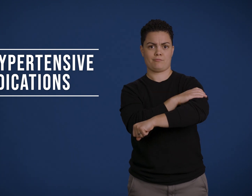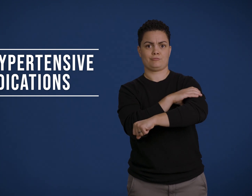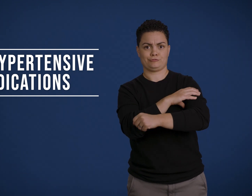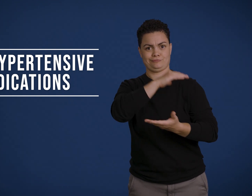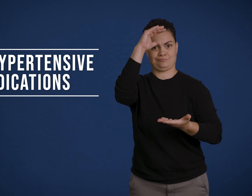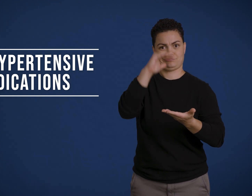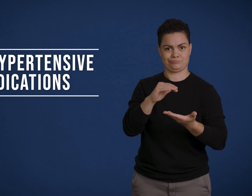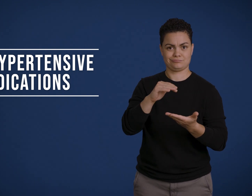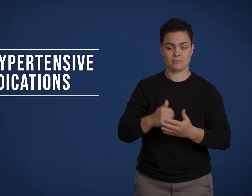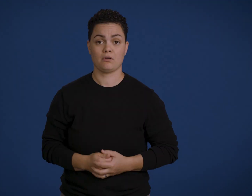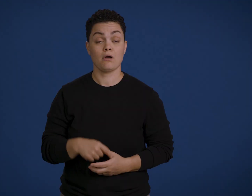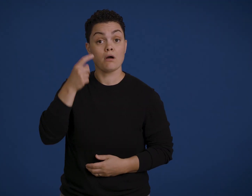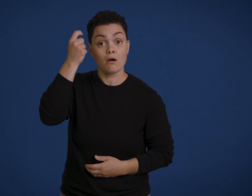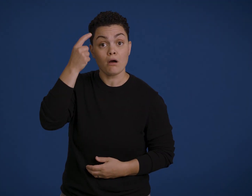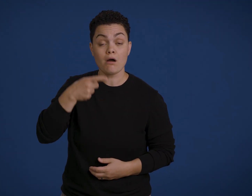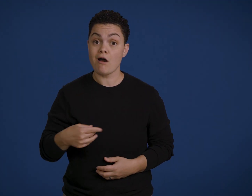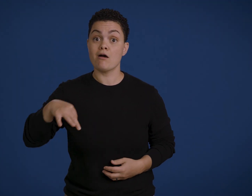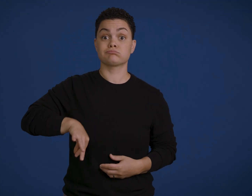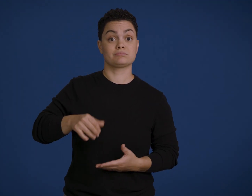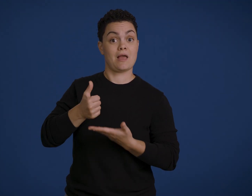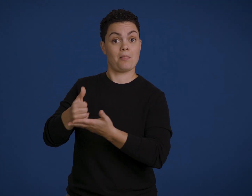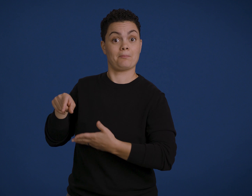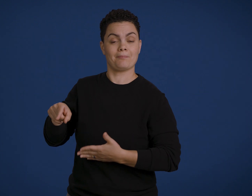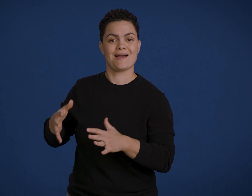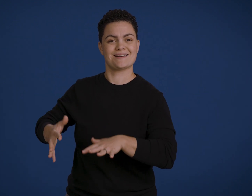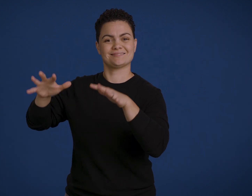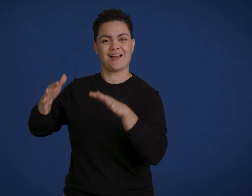however they have additional benefits with anxiety symptoms.